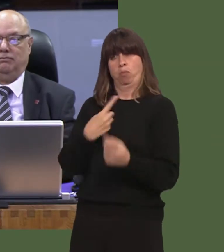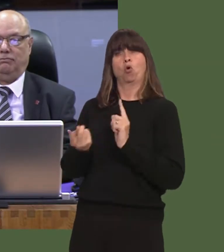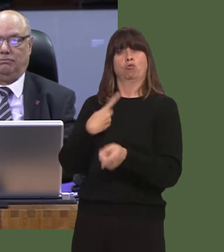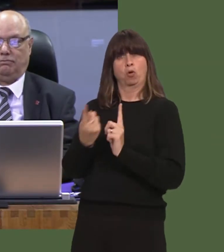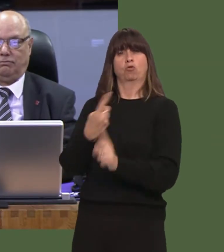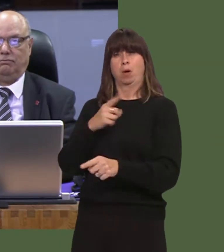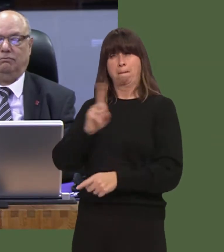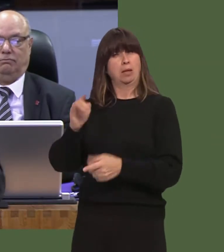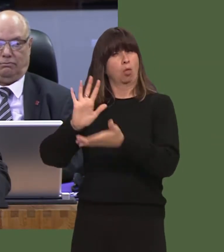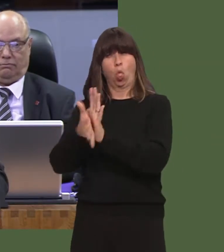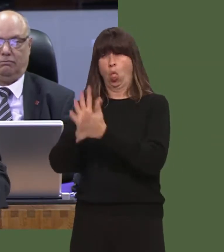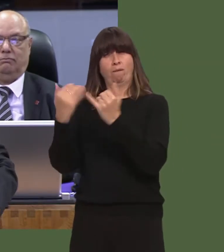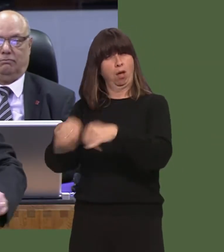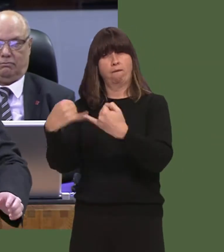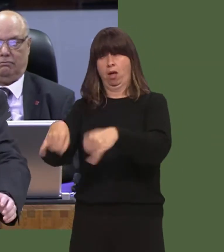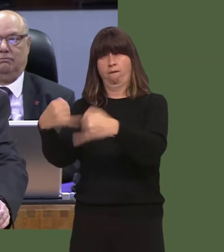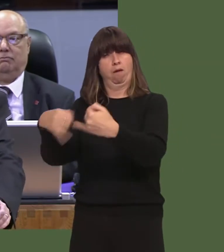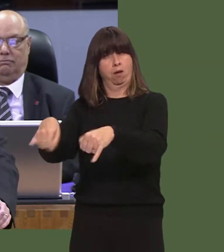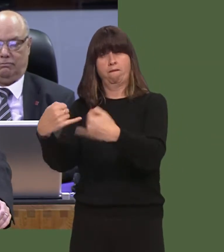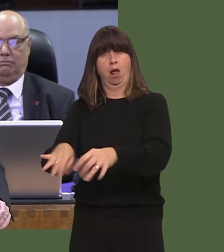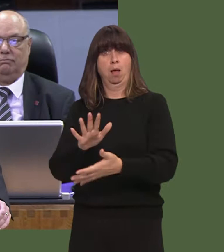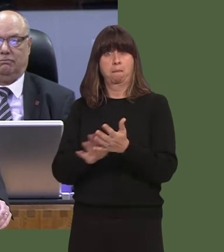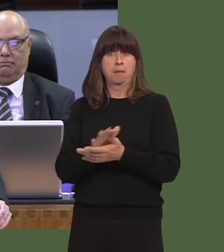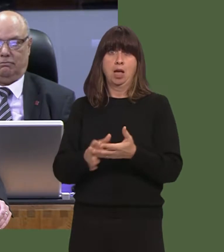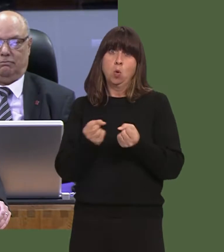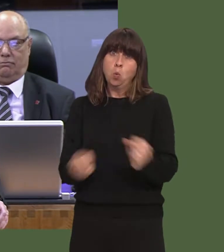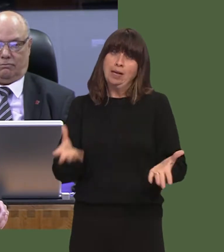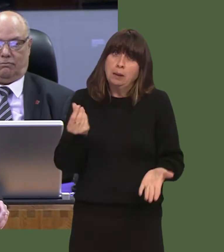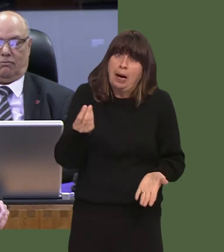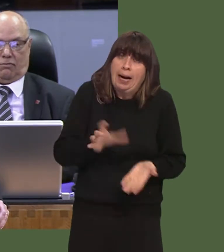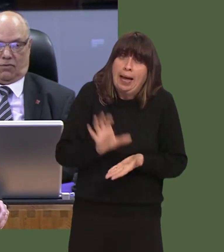for a litany of failings, which have significant costs to the public purse.